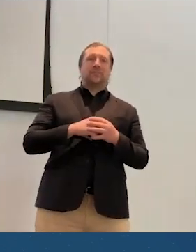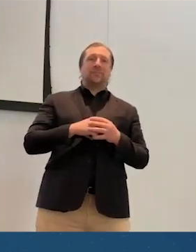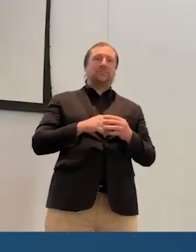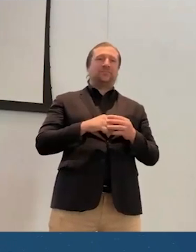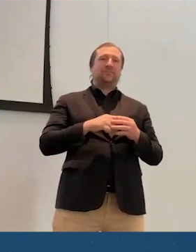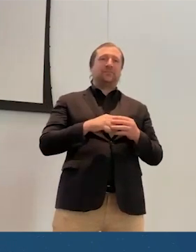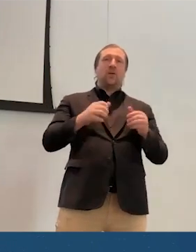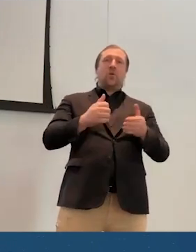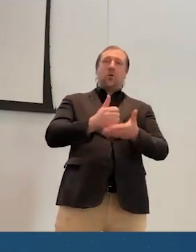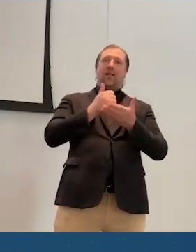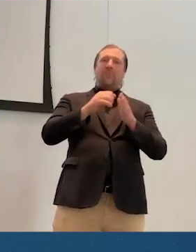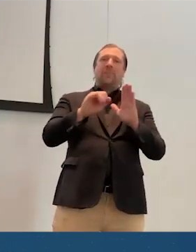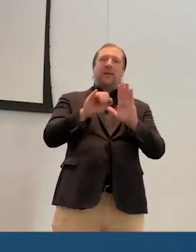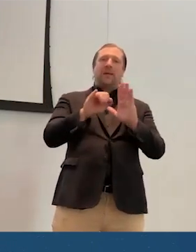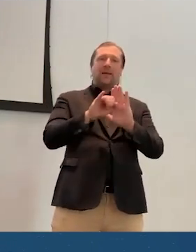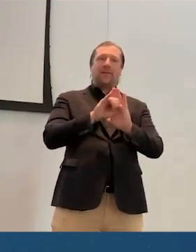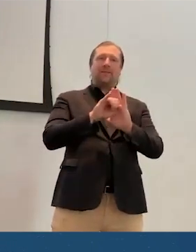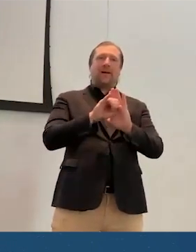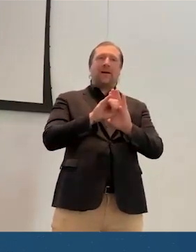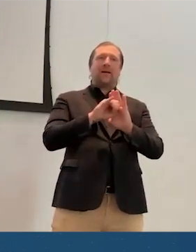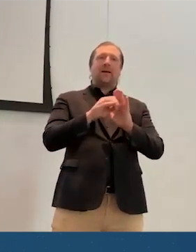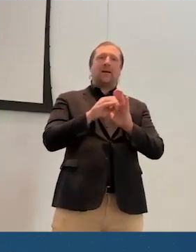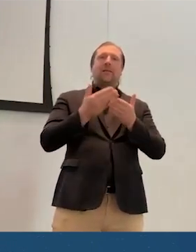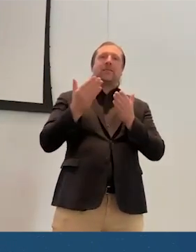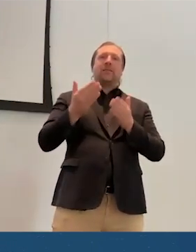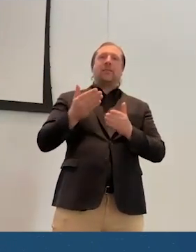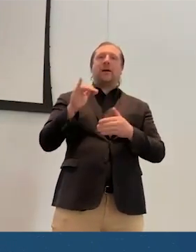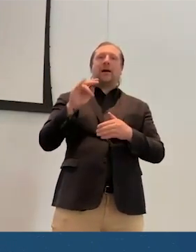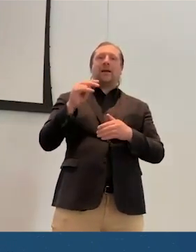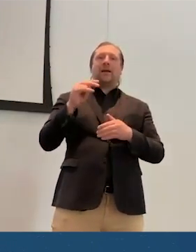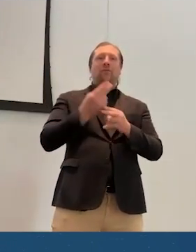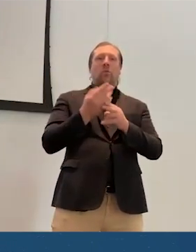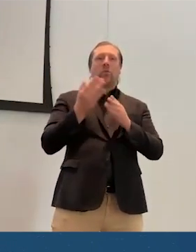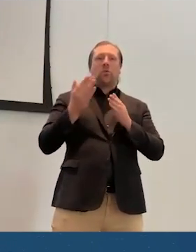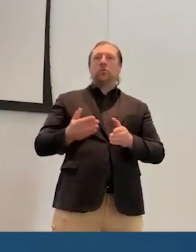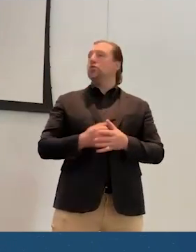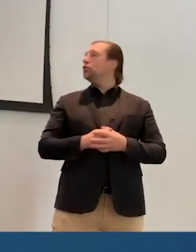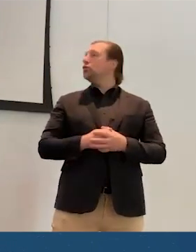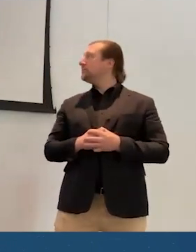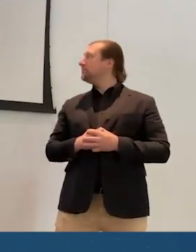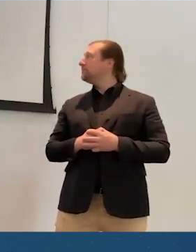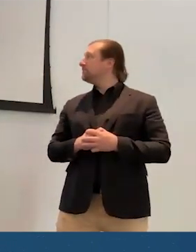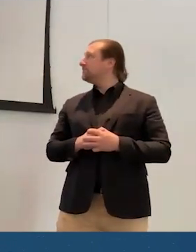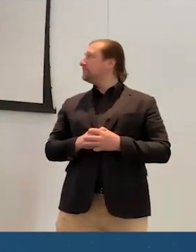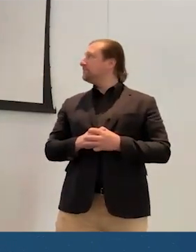Furthermore, exploring additional sensory feedback mechanisms that feedback